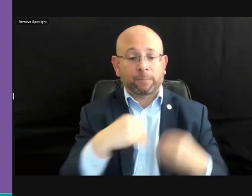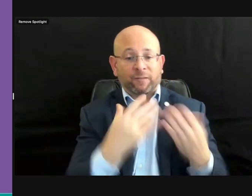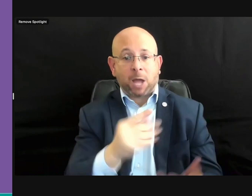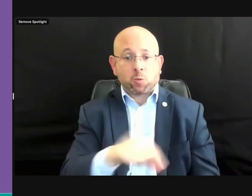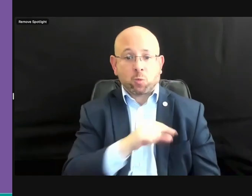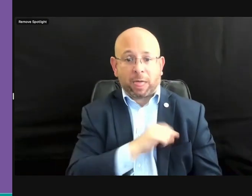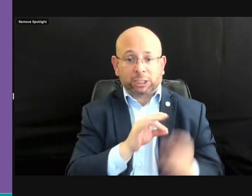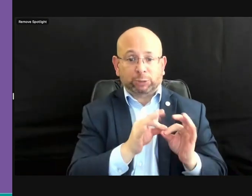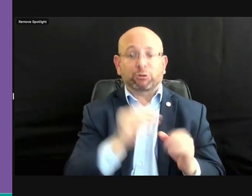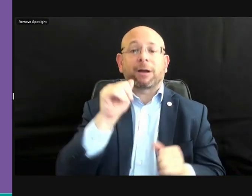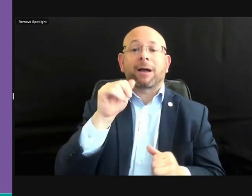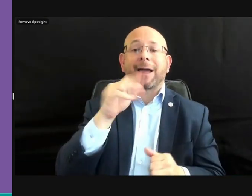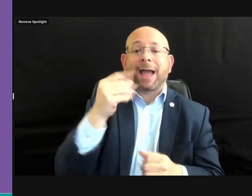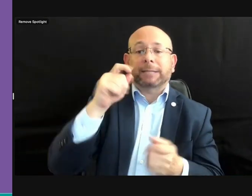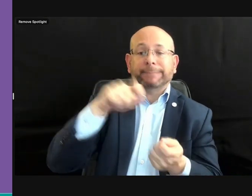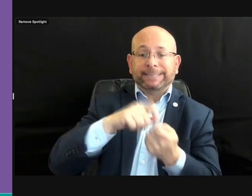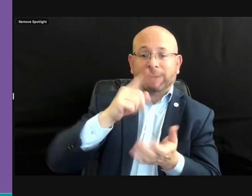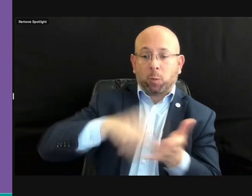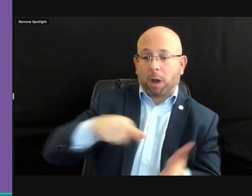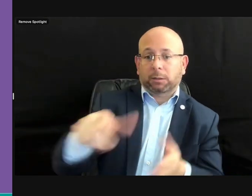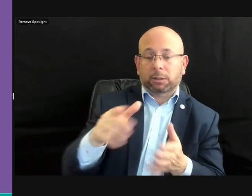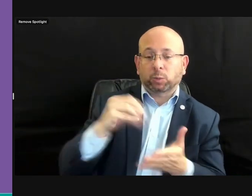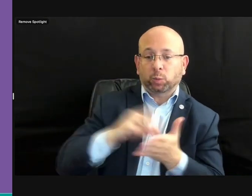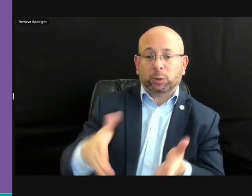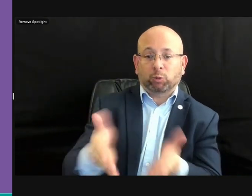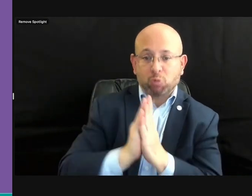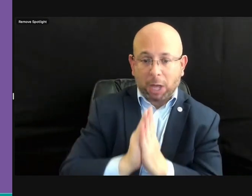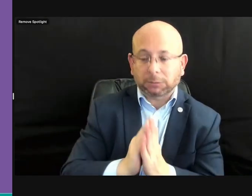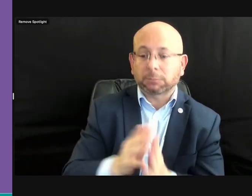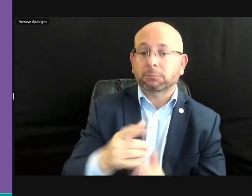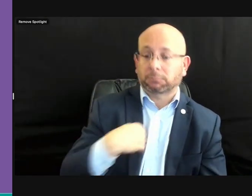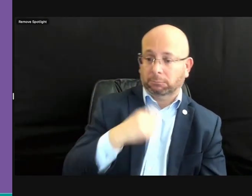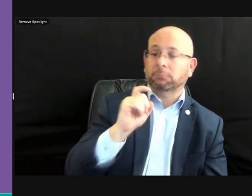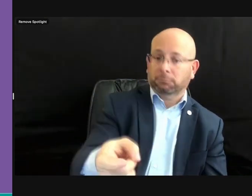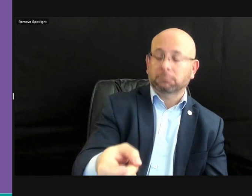However, if quality captions are provided, according